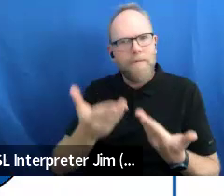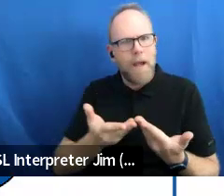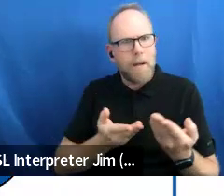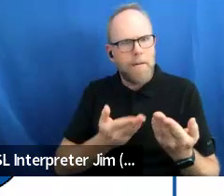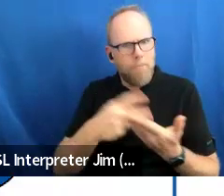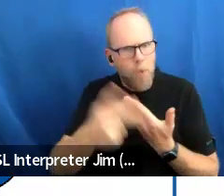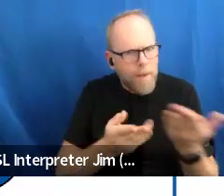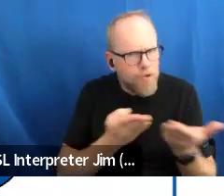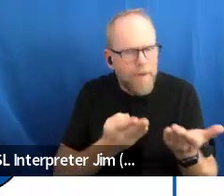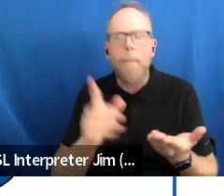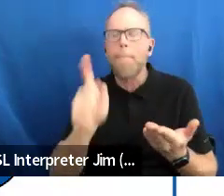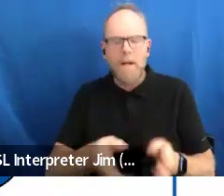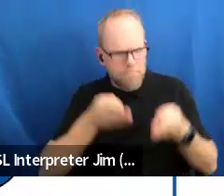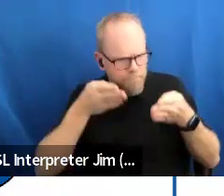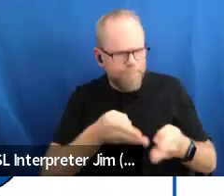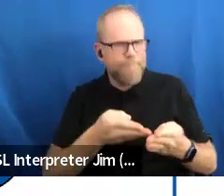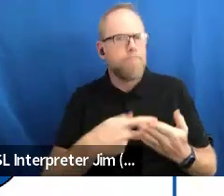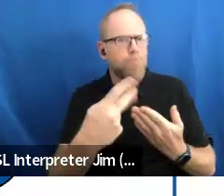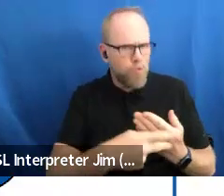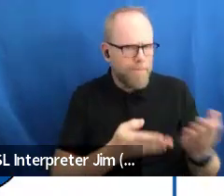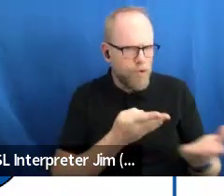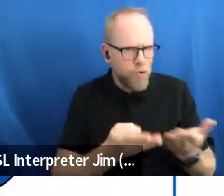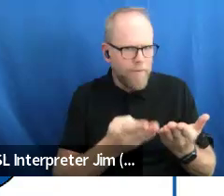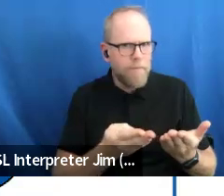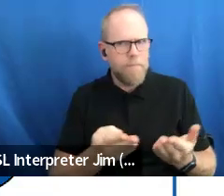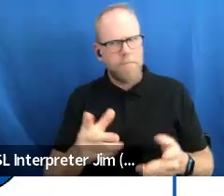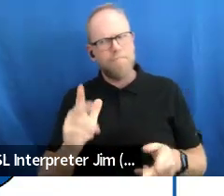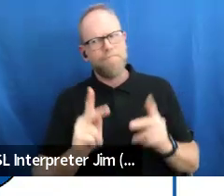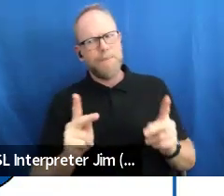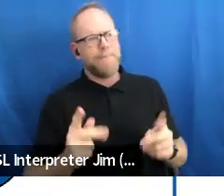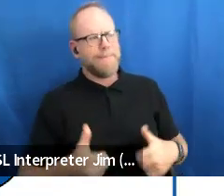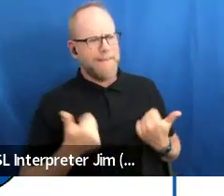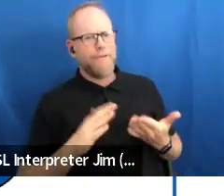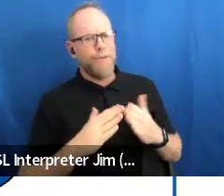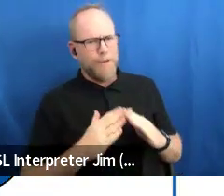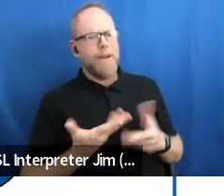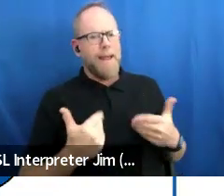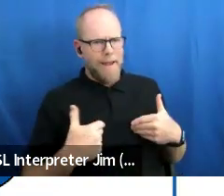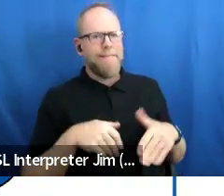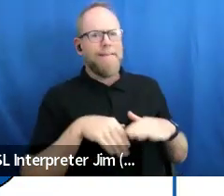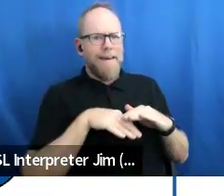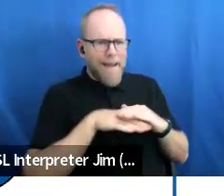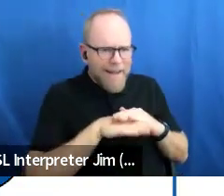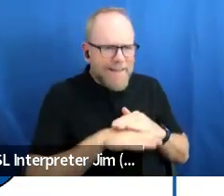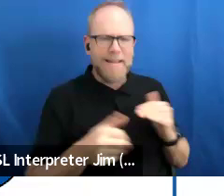So that people with disabilities can have access to their community, have equal opportunity. And so that was really what